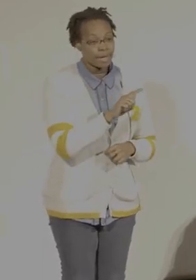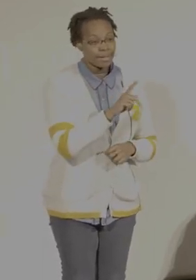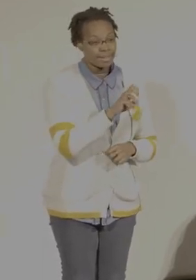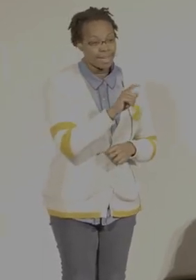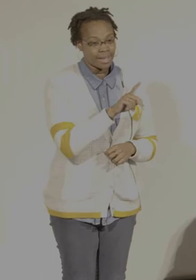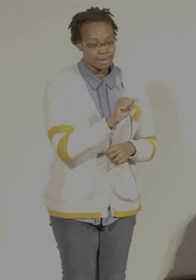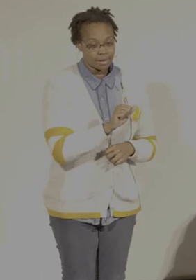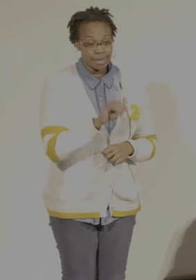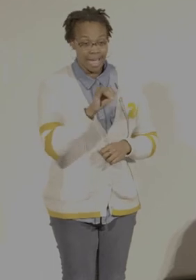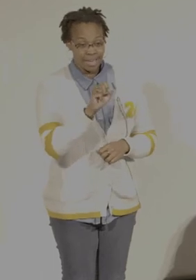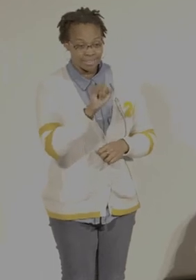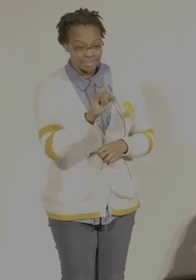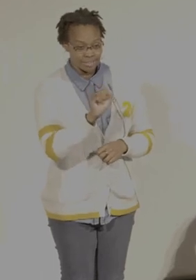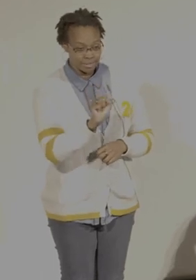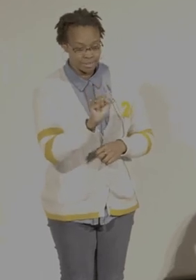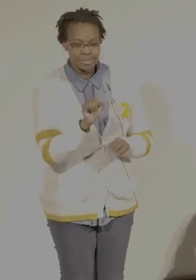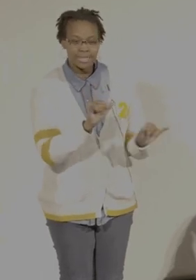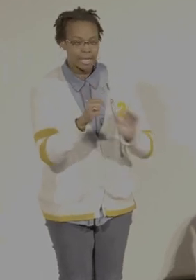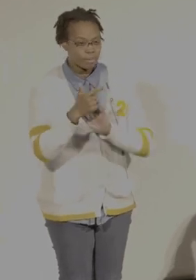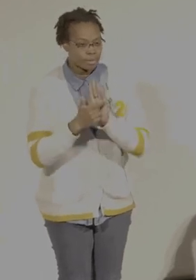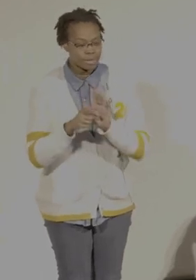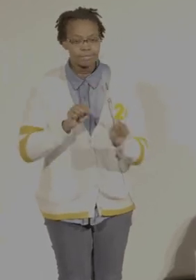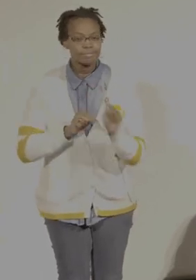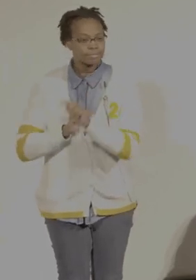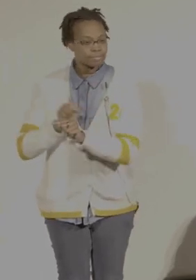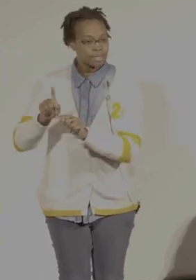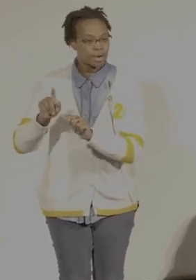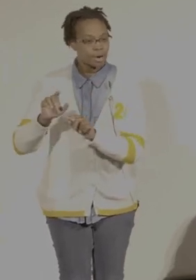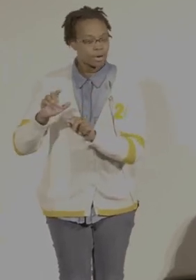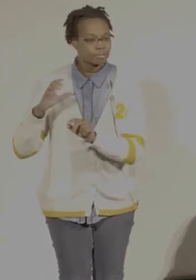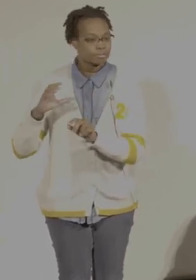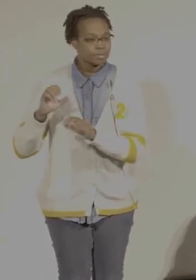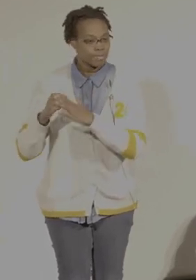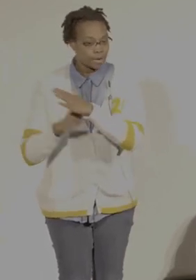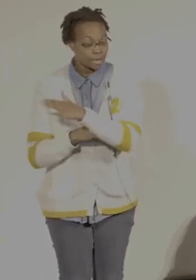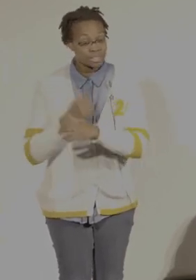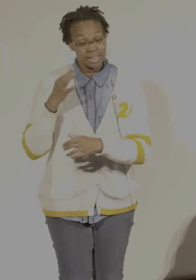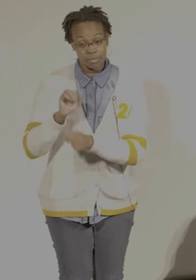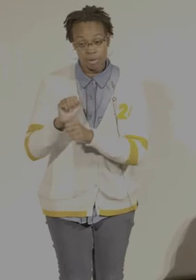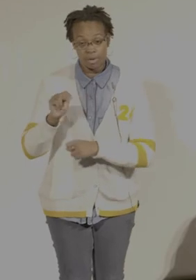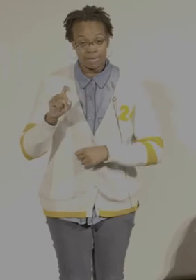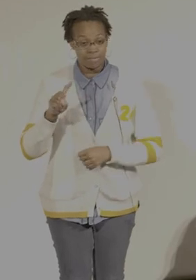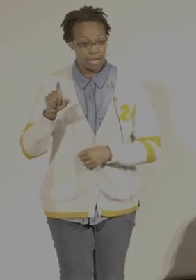are on the same legal footing as the anti-corruption foundation. So if you work for Navalny you're committing a crime.